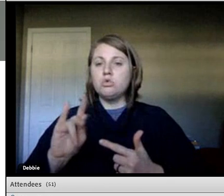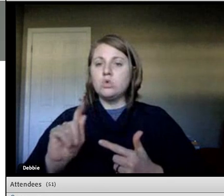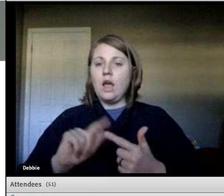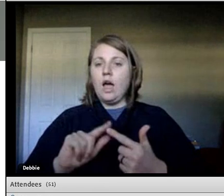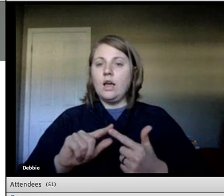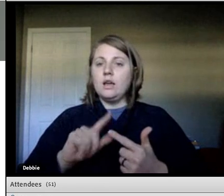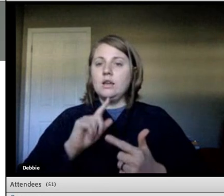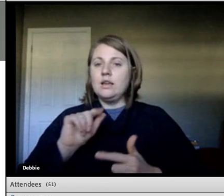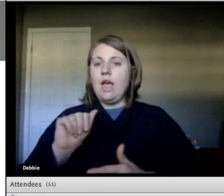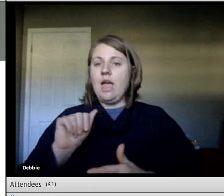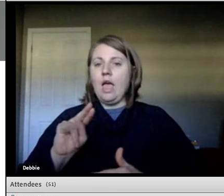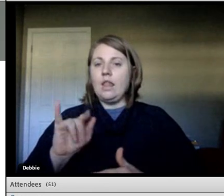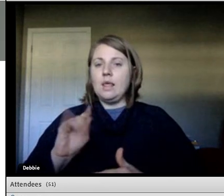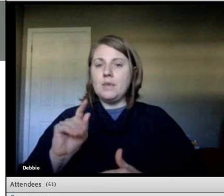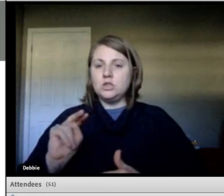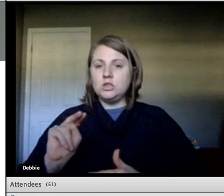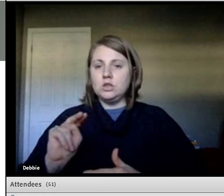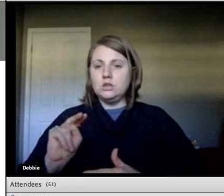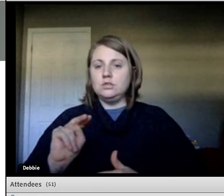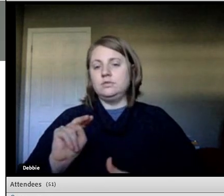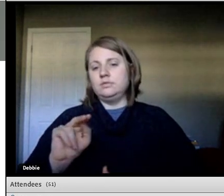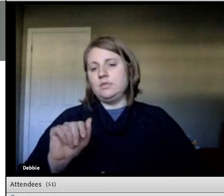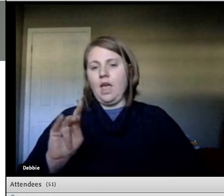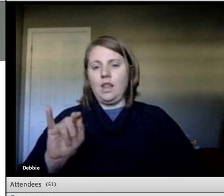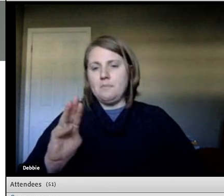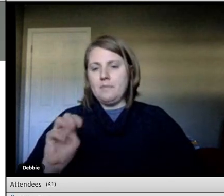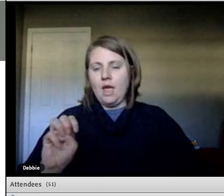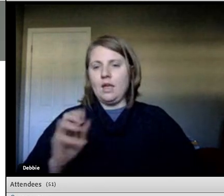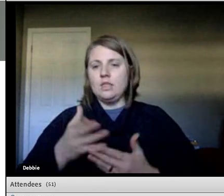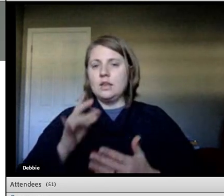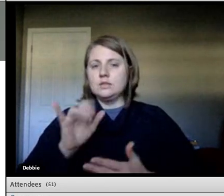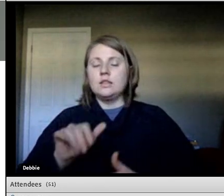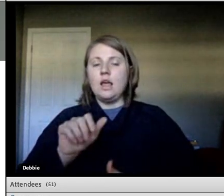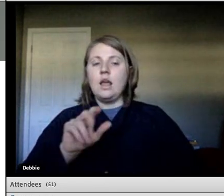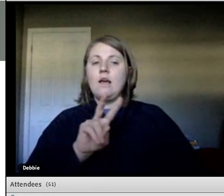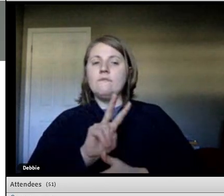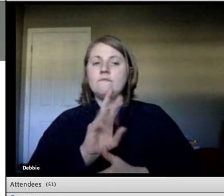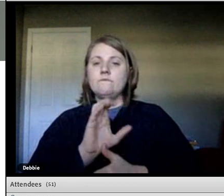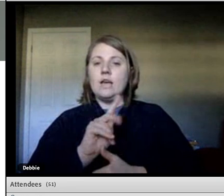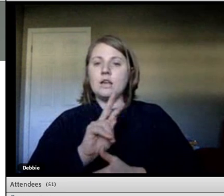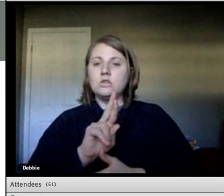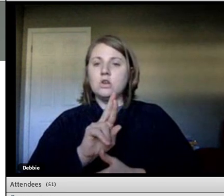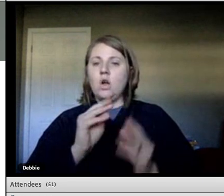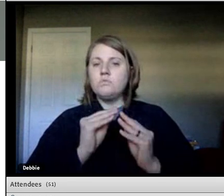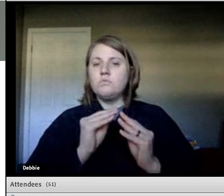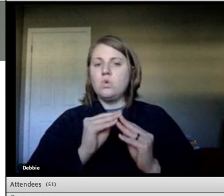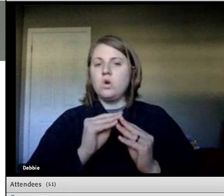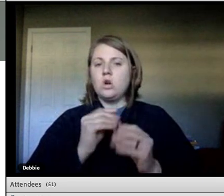and Vector is more creating graphics on the fly.